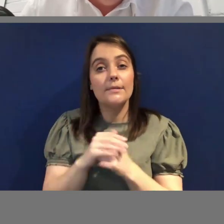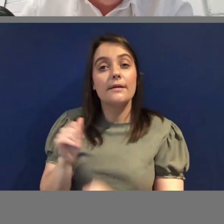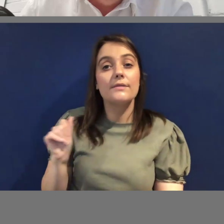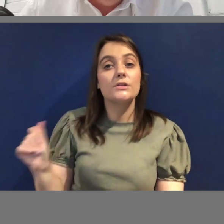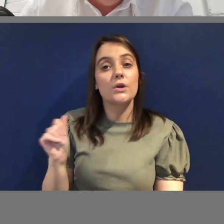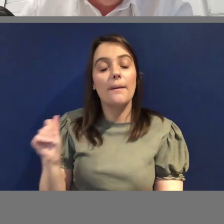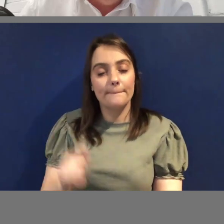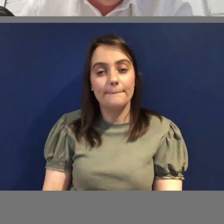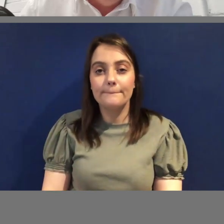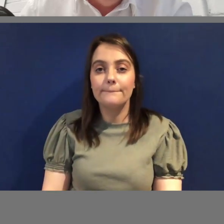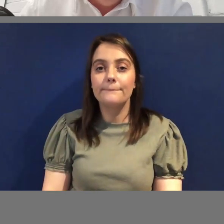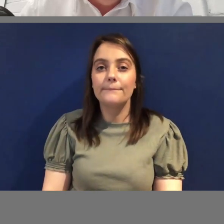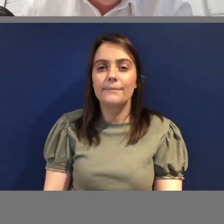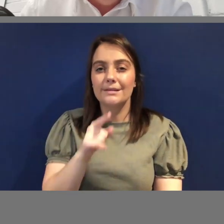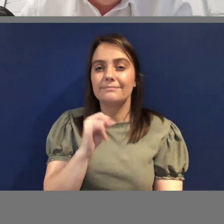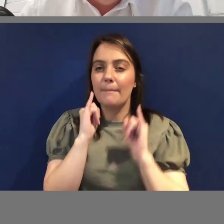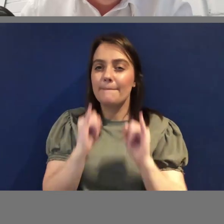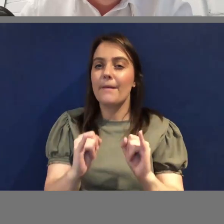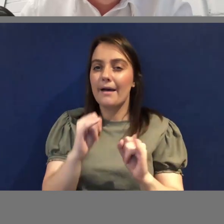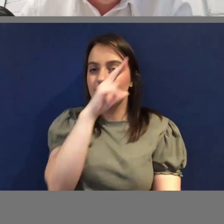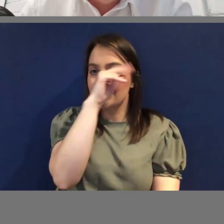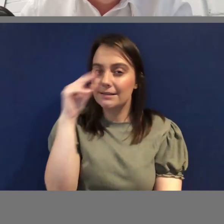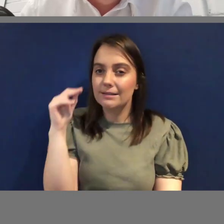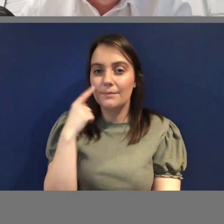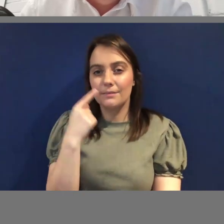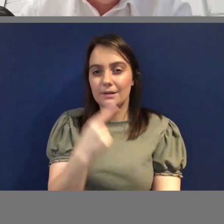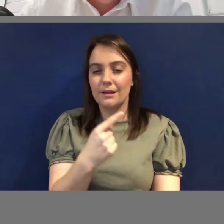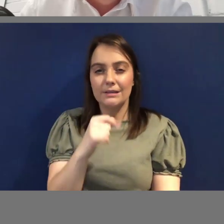we I suppose a poor example where that we've got poor visual contrast between the actual